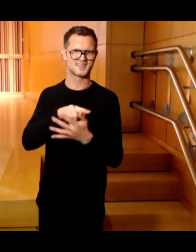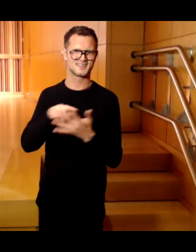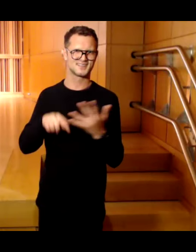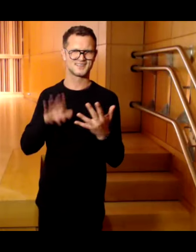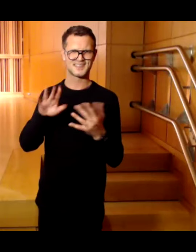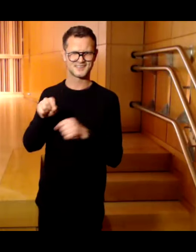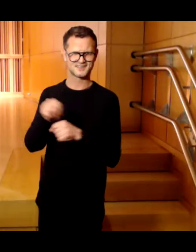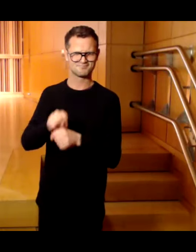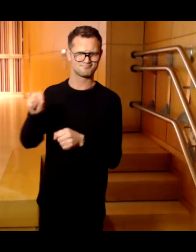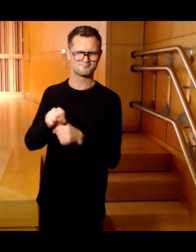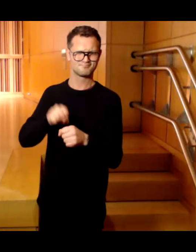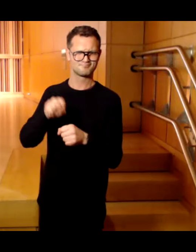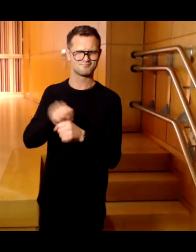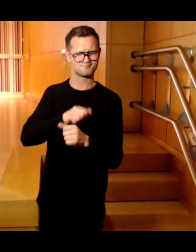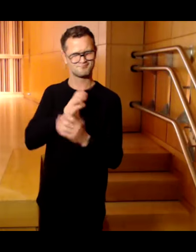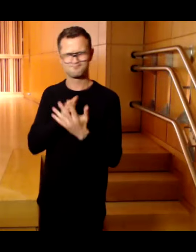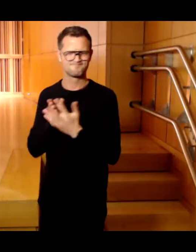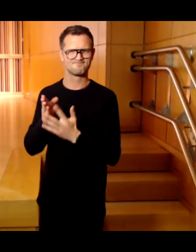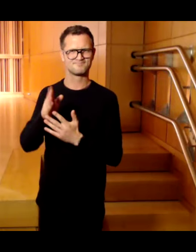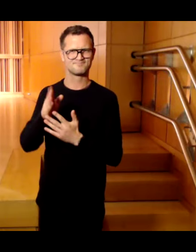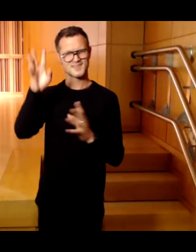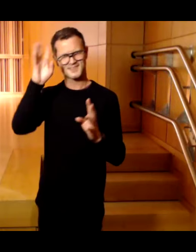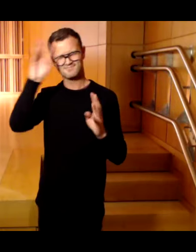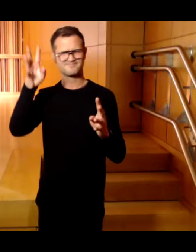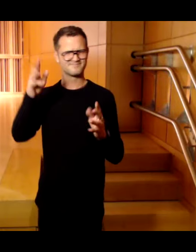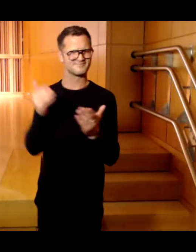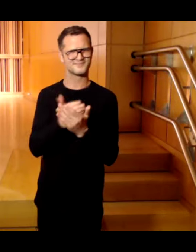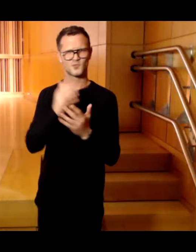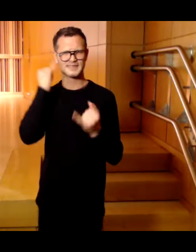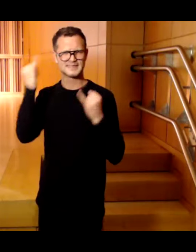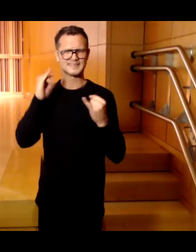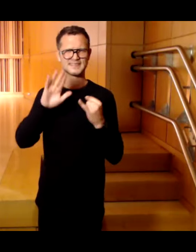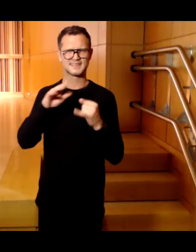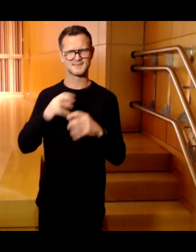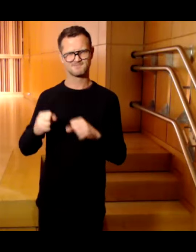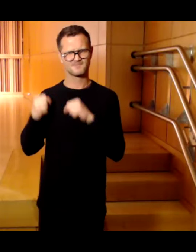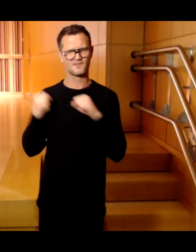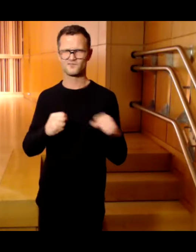His erudition, his originality. His fierceness and his genius.